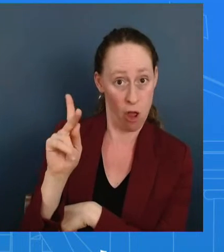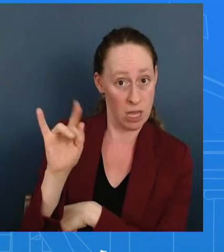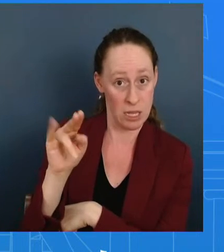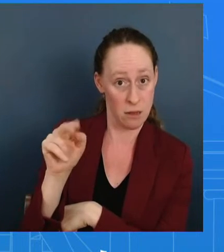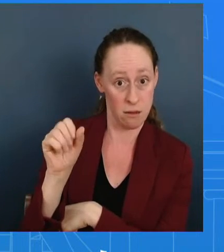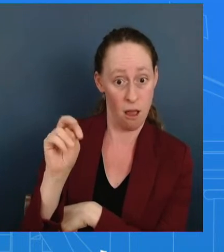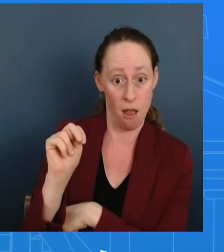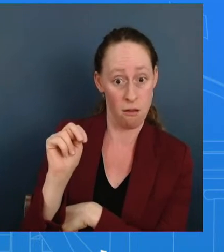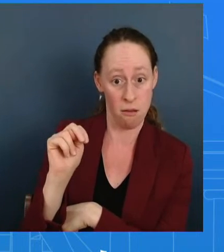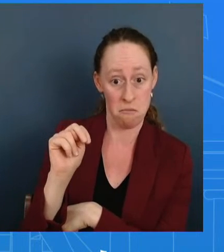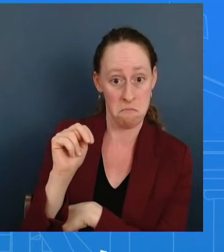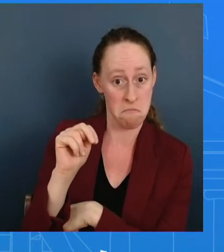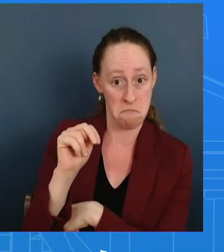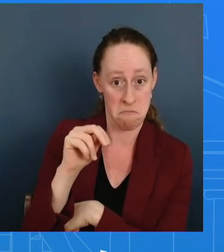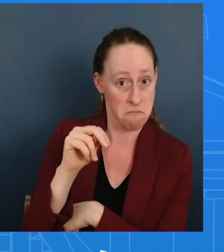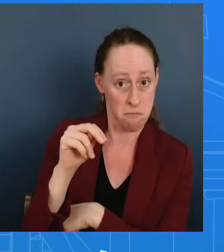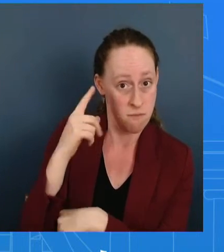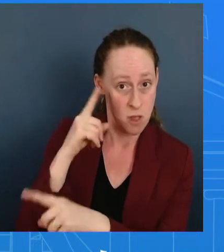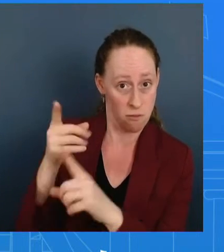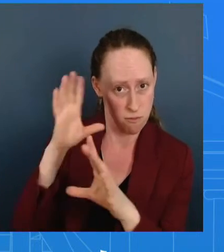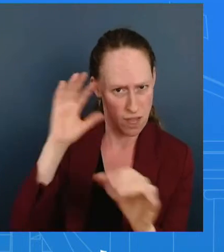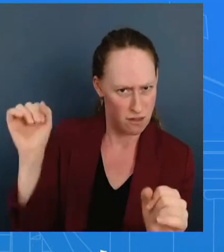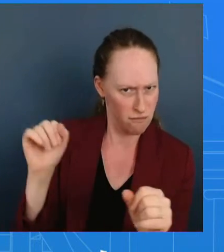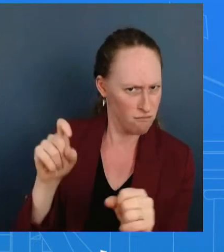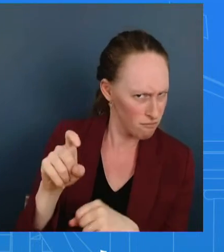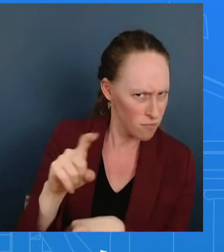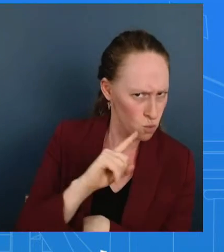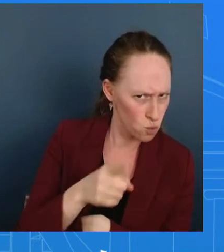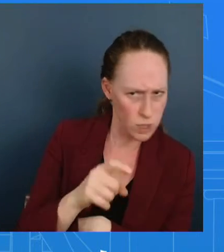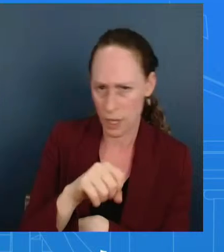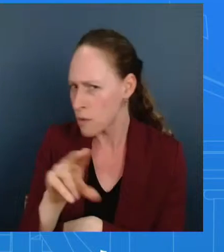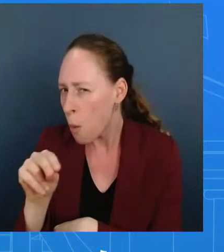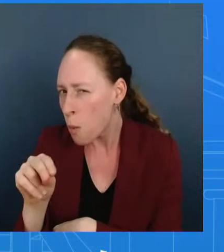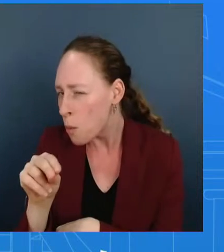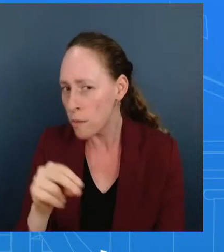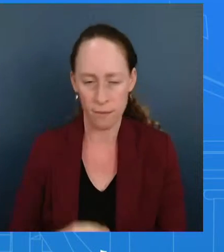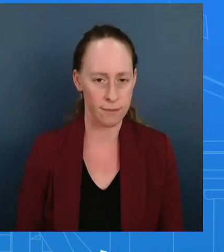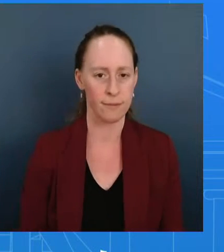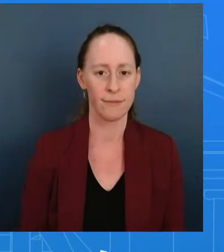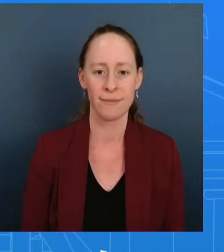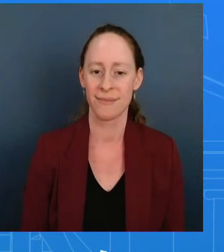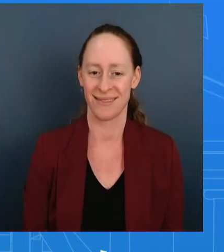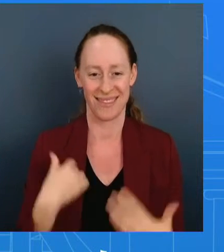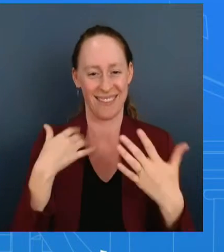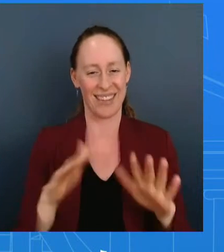and I read to you what the neurologist has said. And I read to you the last -- the last line.